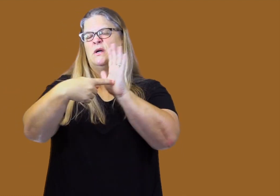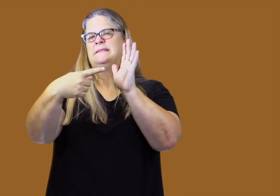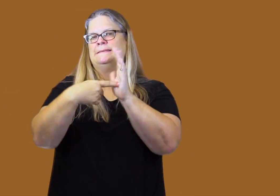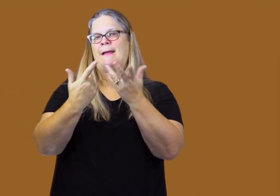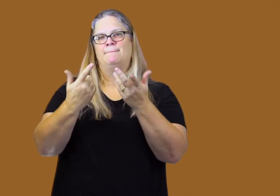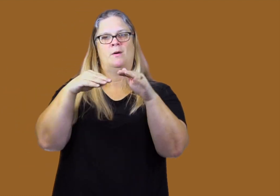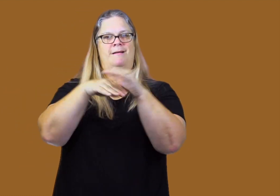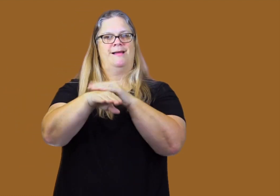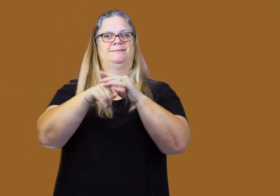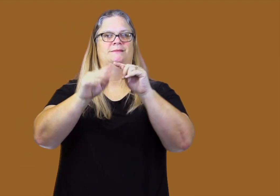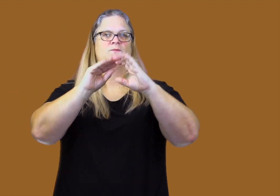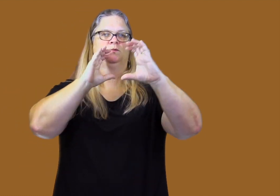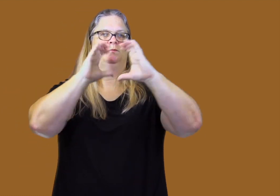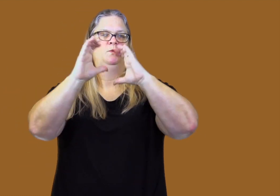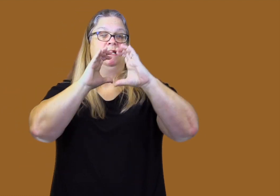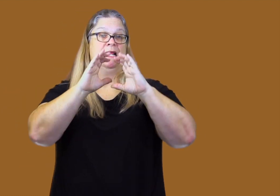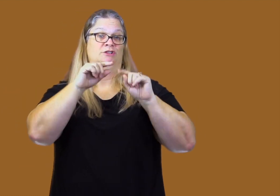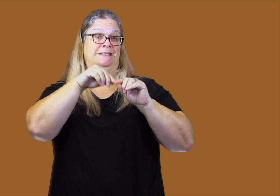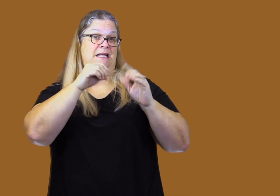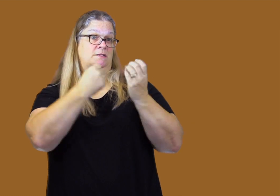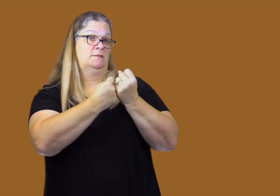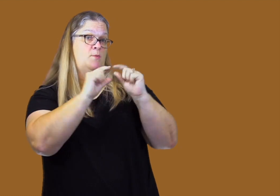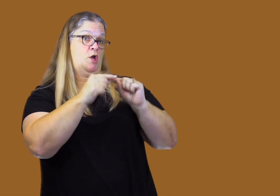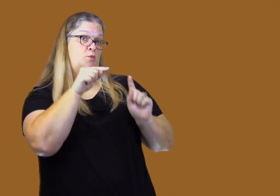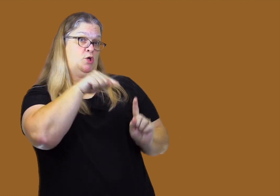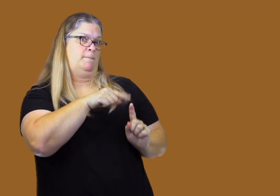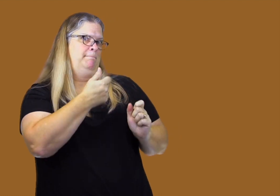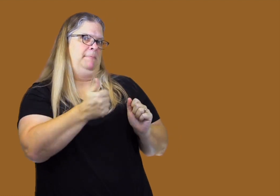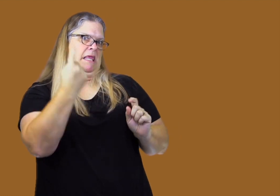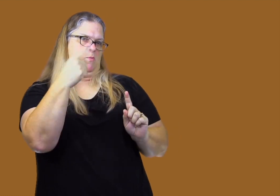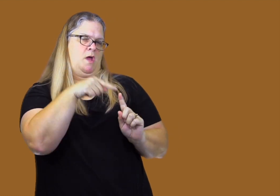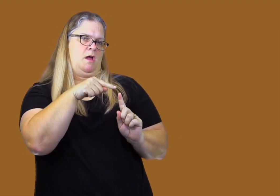For example, access to communication within a support group is a big one.